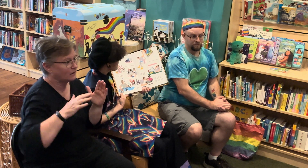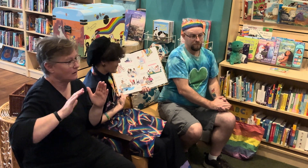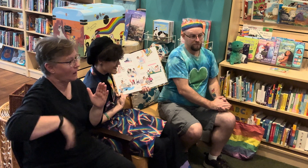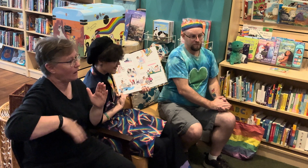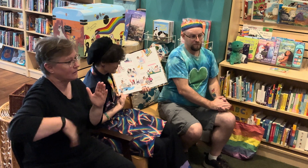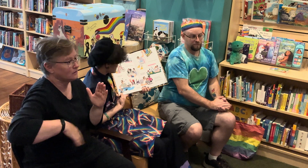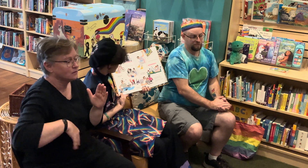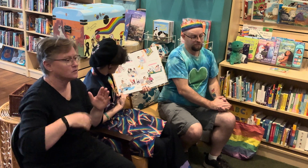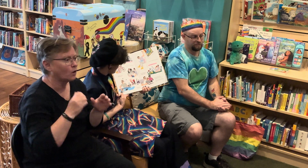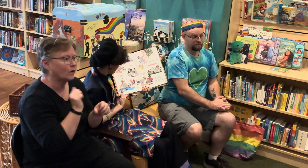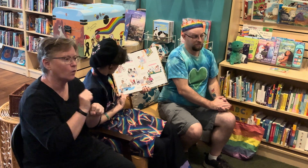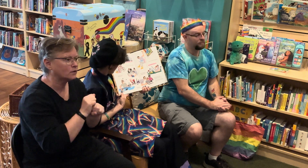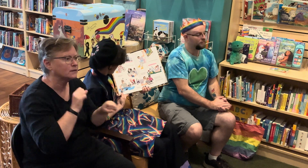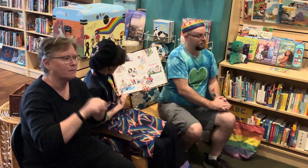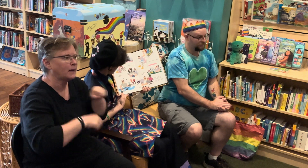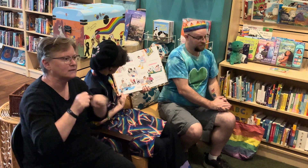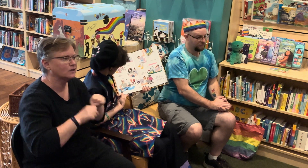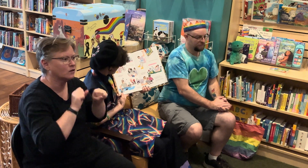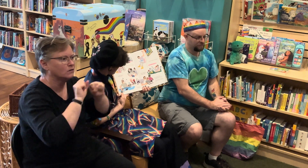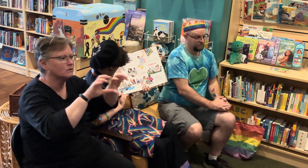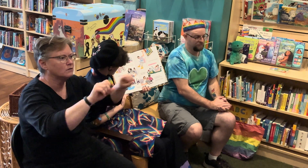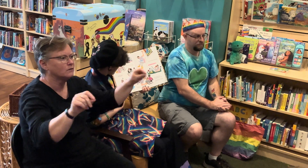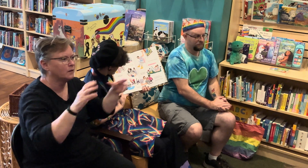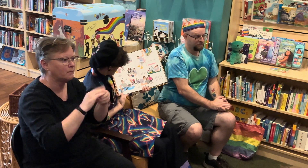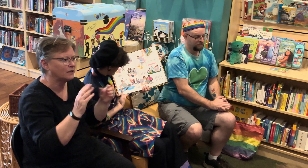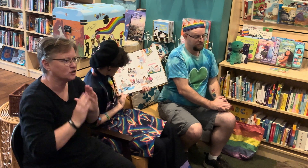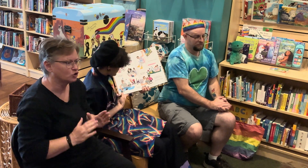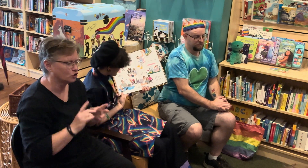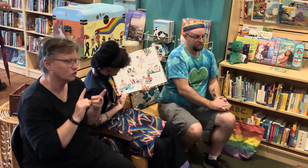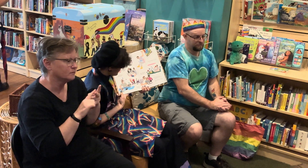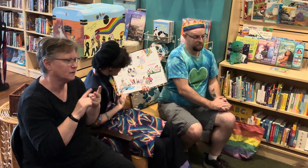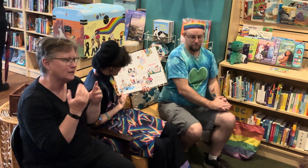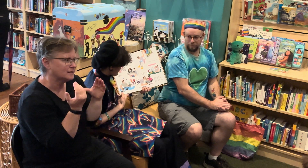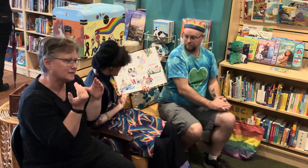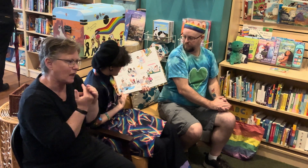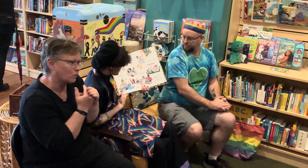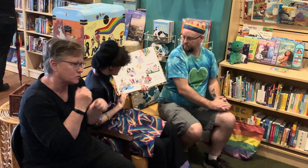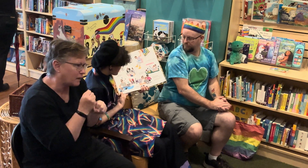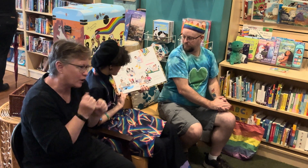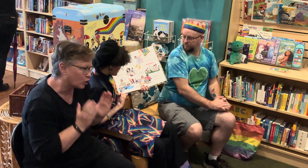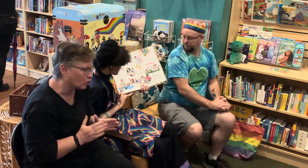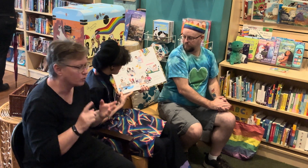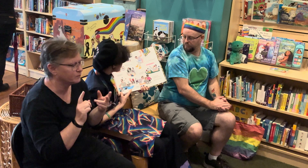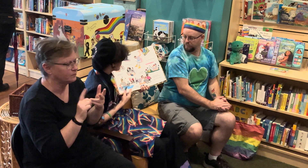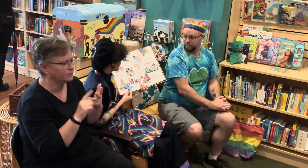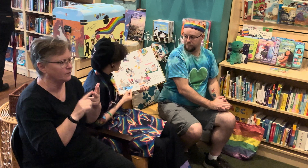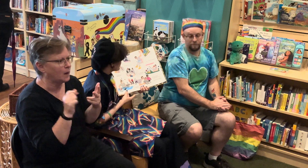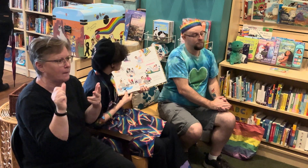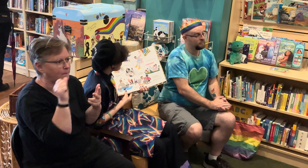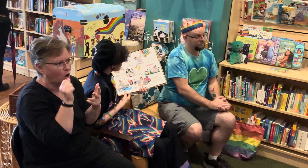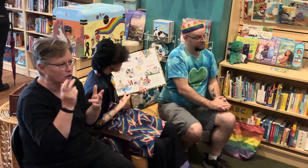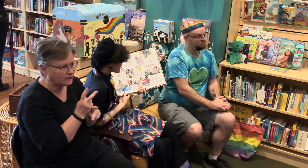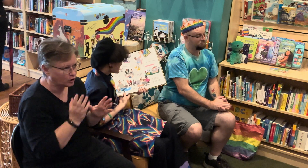as a bicycle messenger, a sandwich maker on Seventh Avenue, a bartender at the Mud Club,